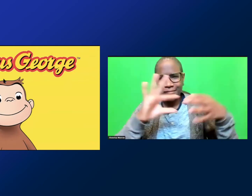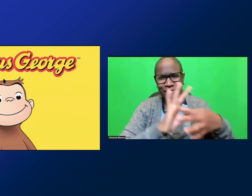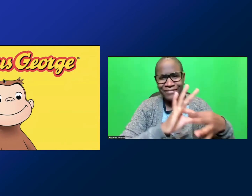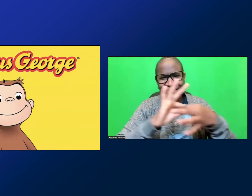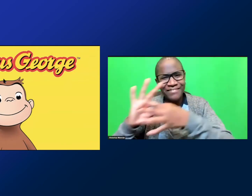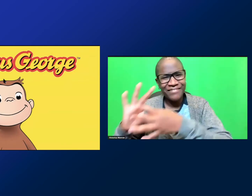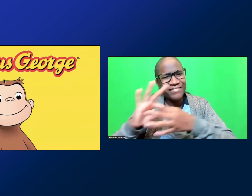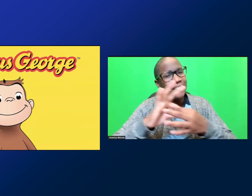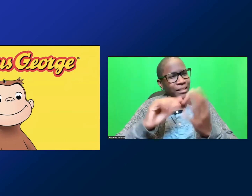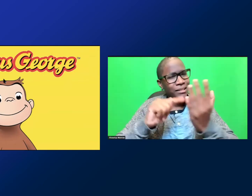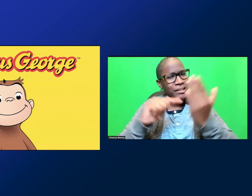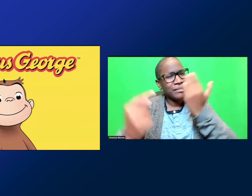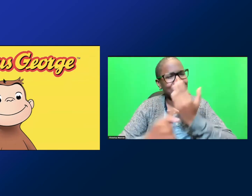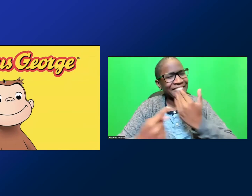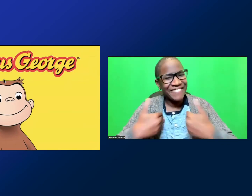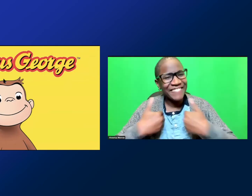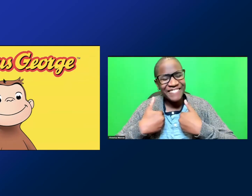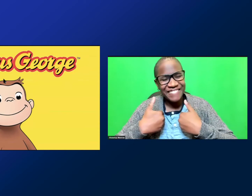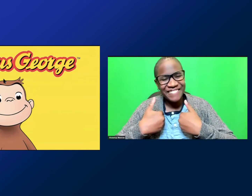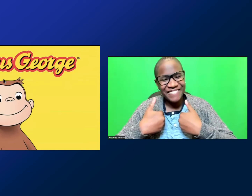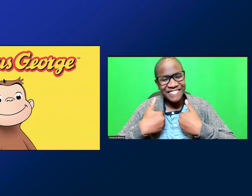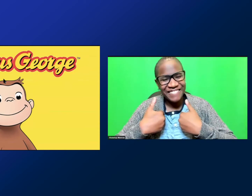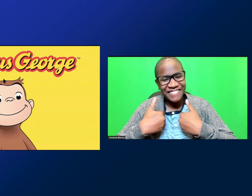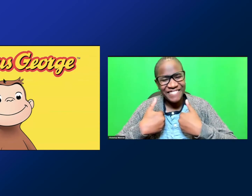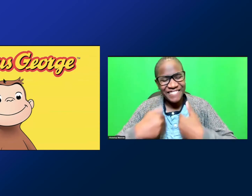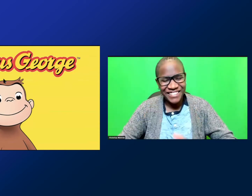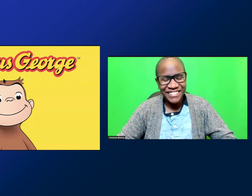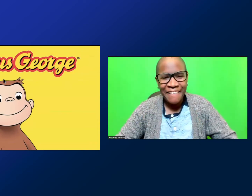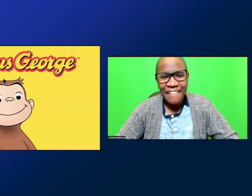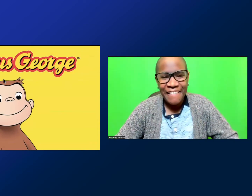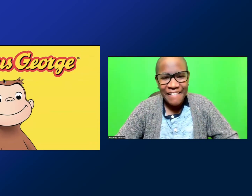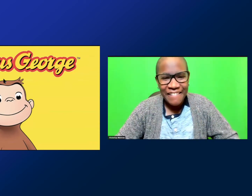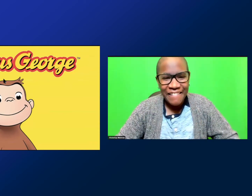from africa now looking more deeply as to why they felt the need to pick or even mention africa you